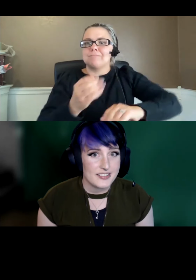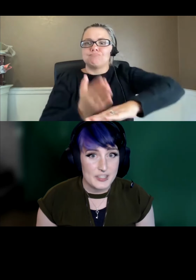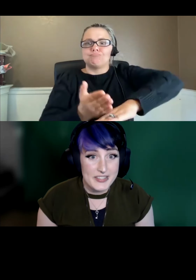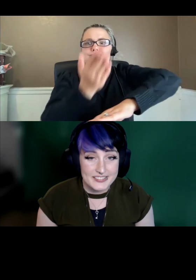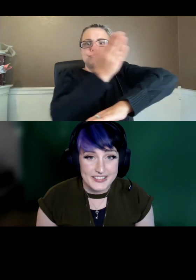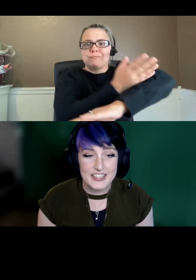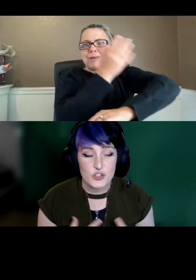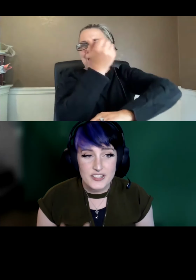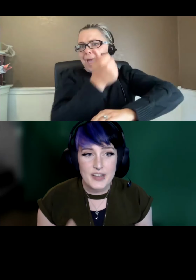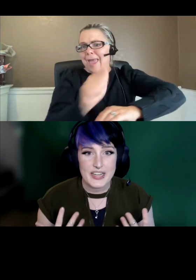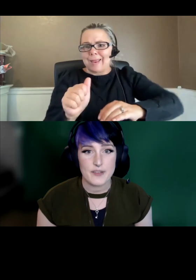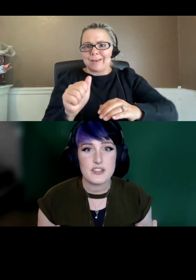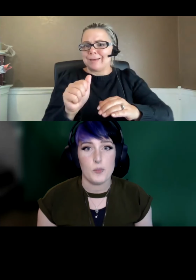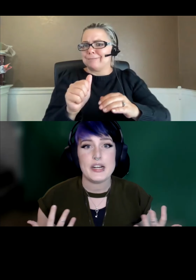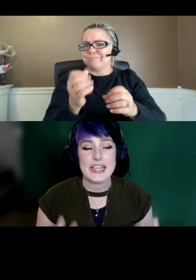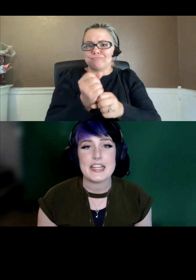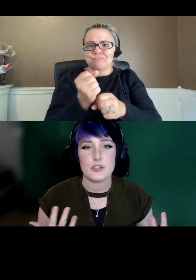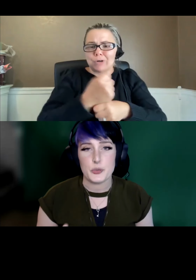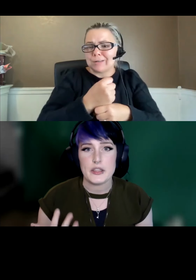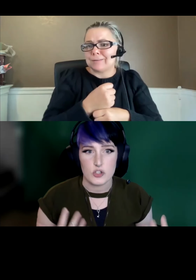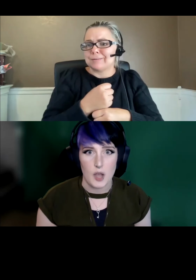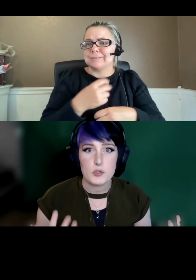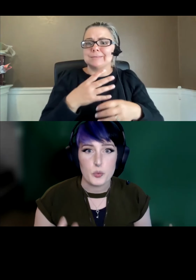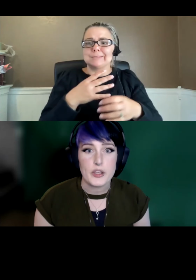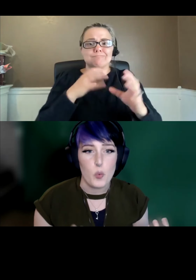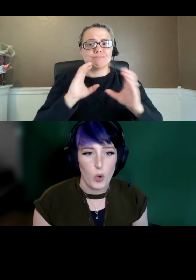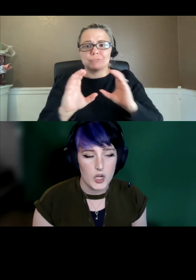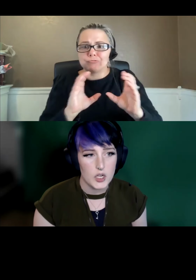That's basically it. You just have to have someone in there doing the job, doing the work.